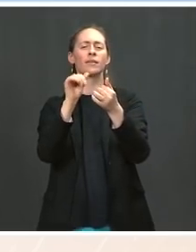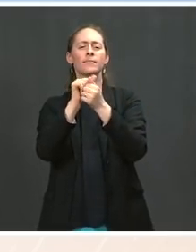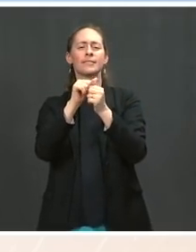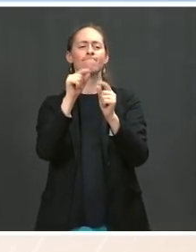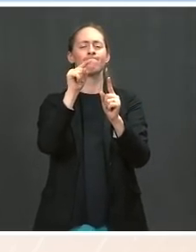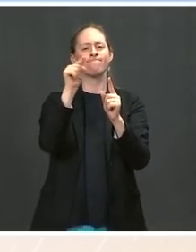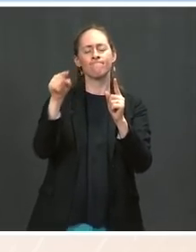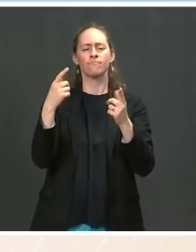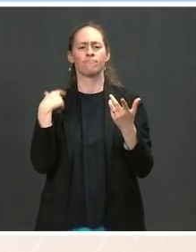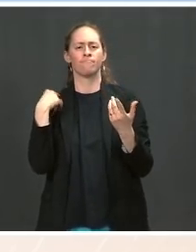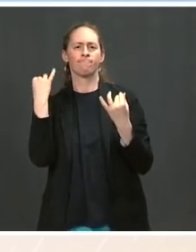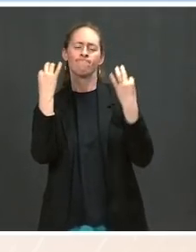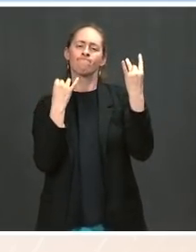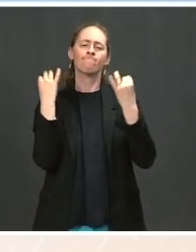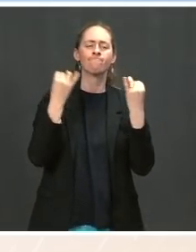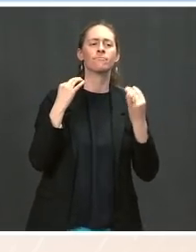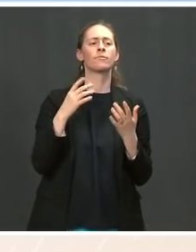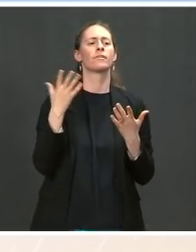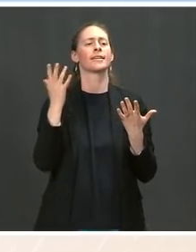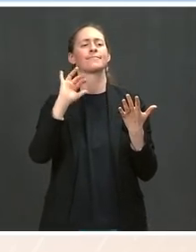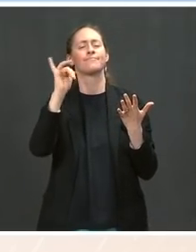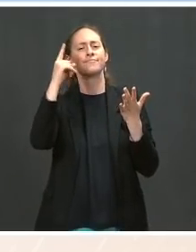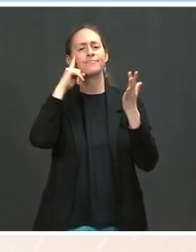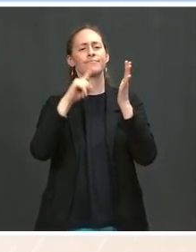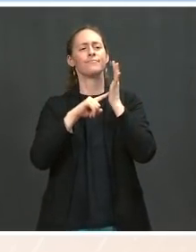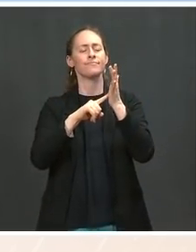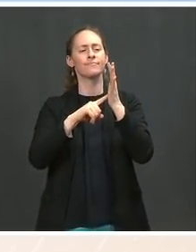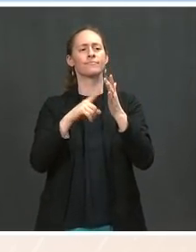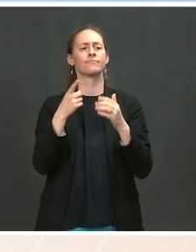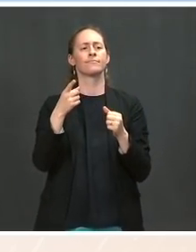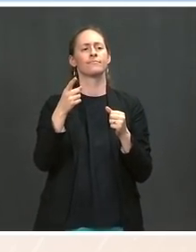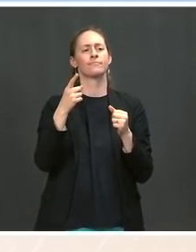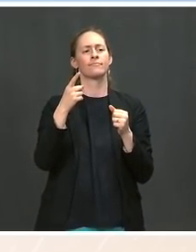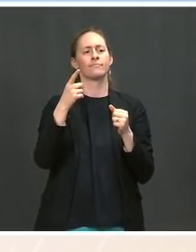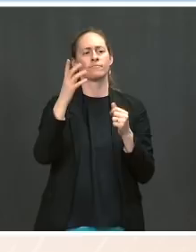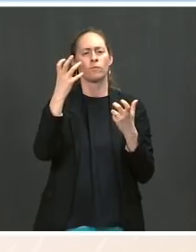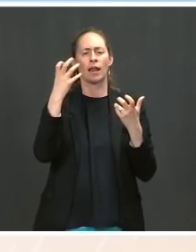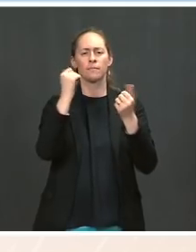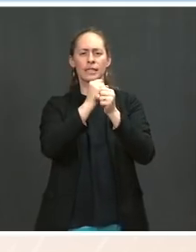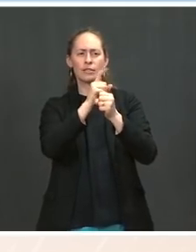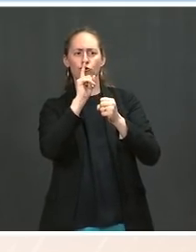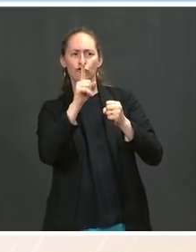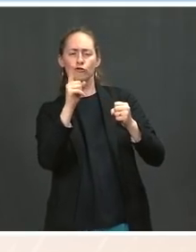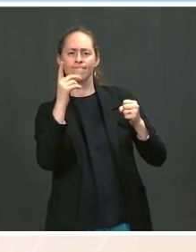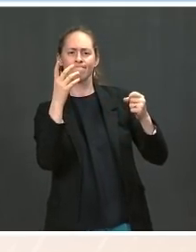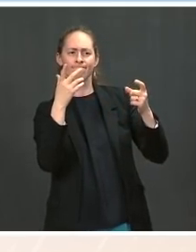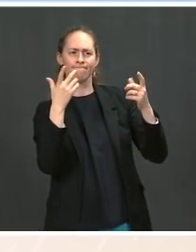You were talking about the diplomatic presence in Afghanistan after the withdrawal.